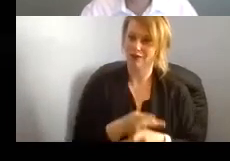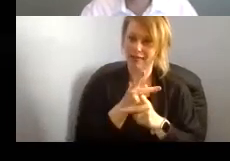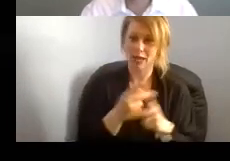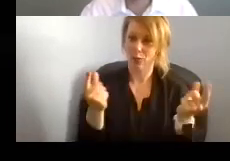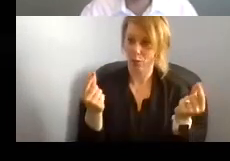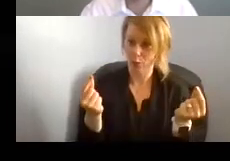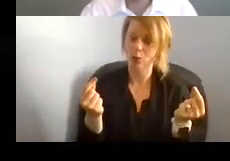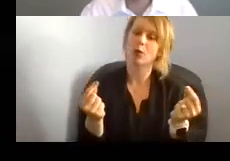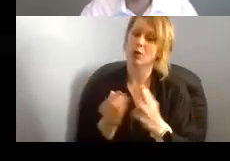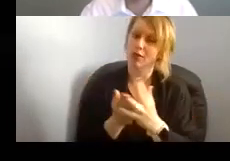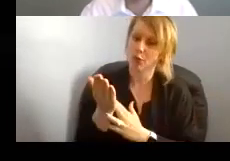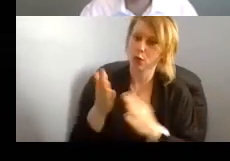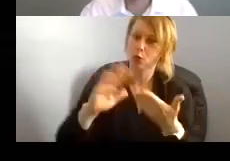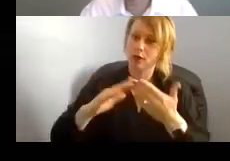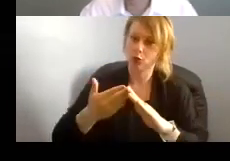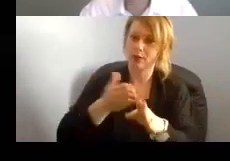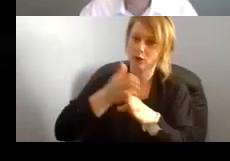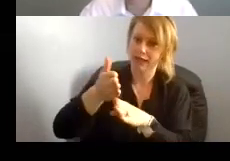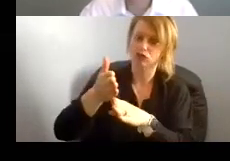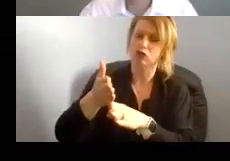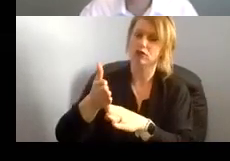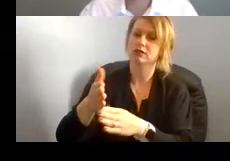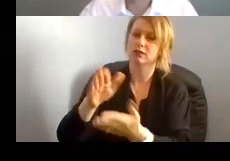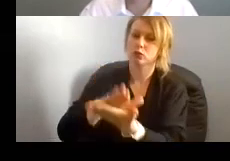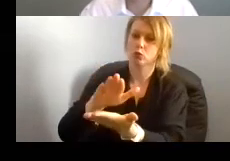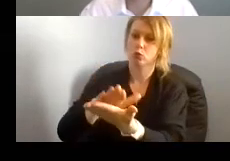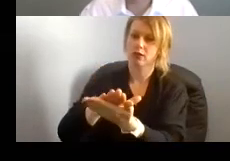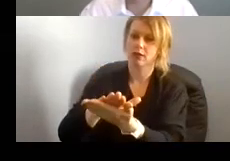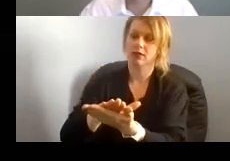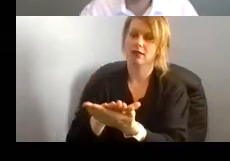professionals within their school. But that requires some active effort on